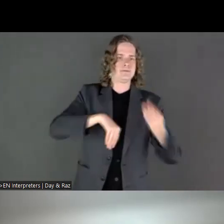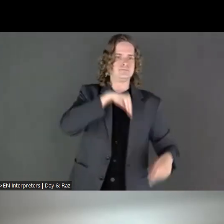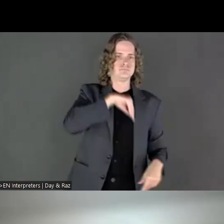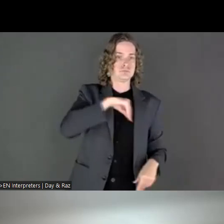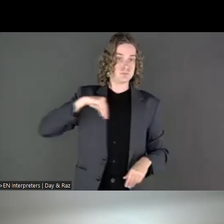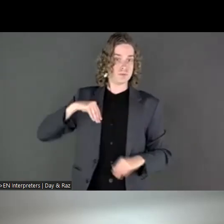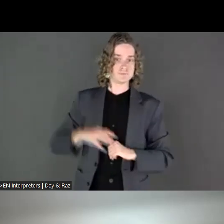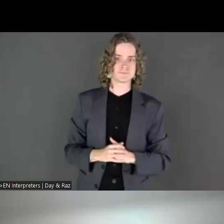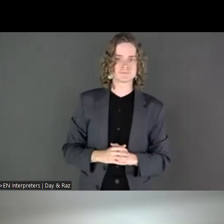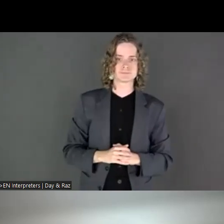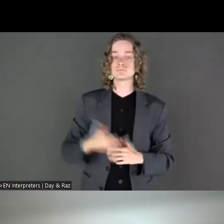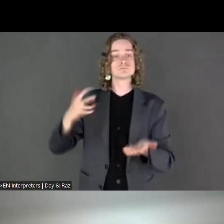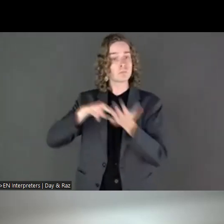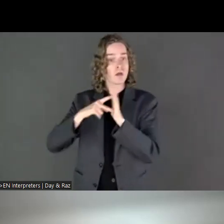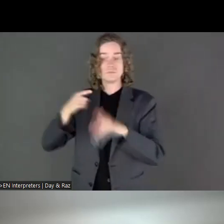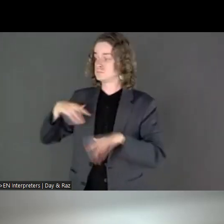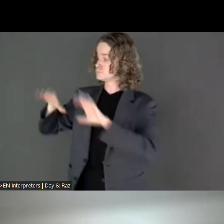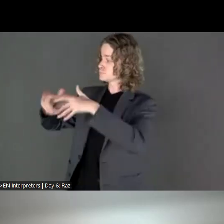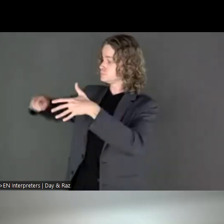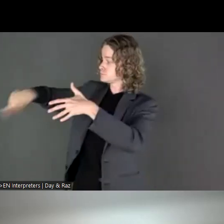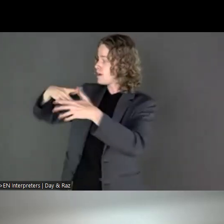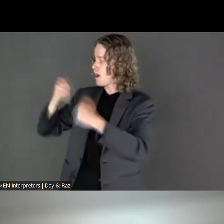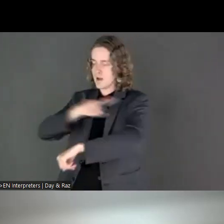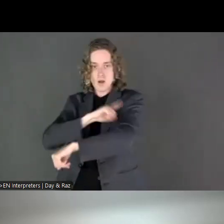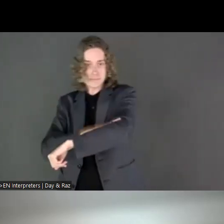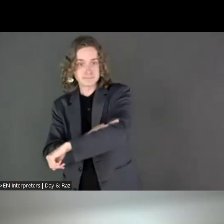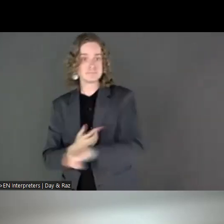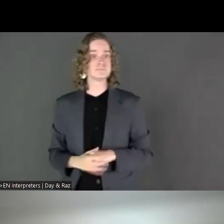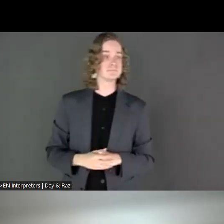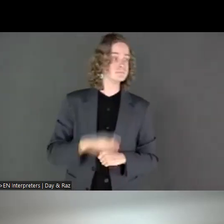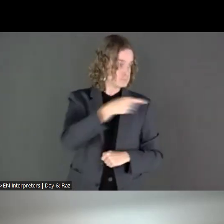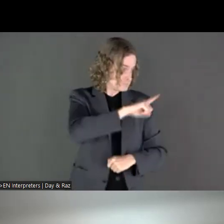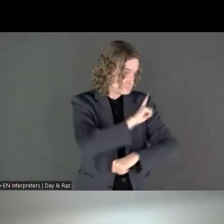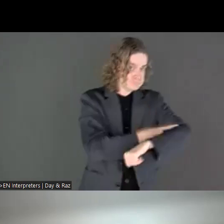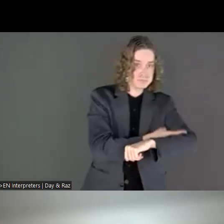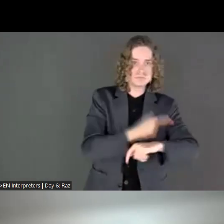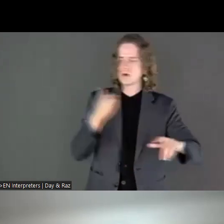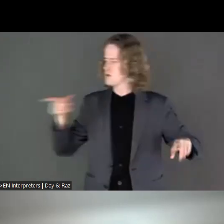including sharing capacities between international actors? And for this instance,